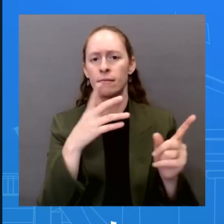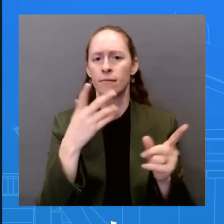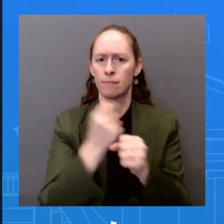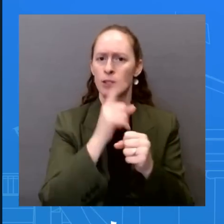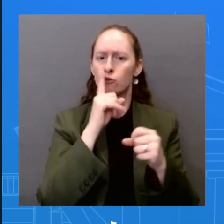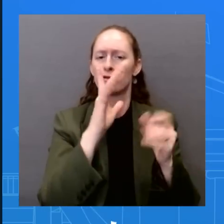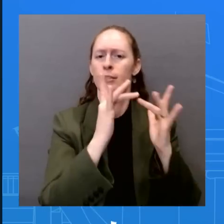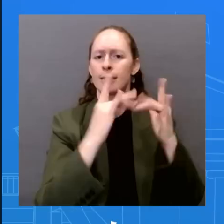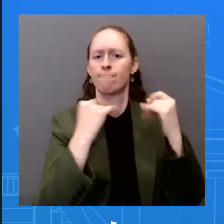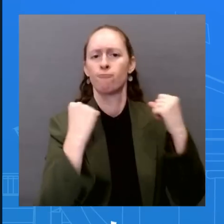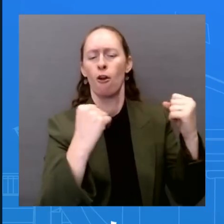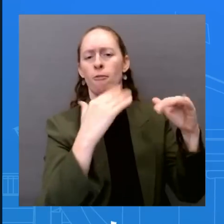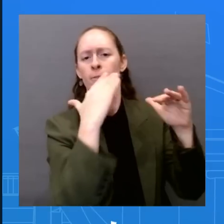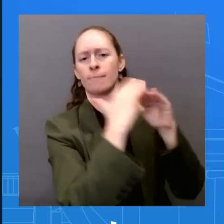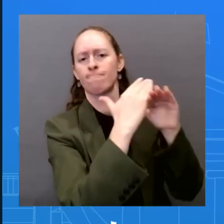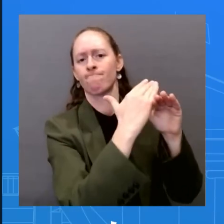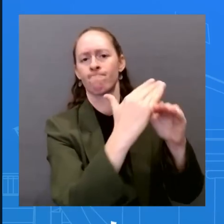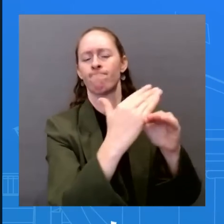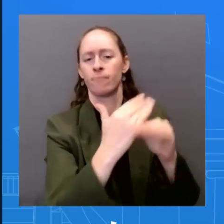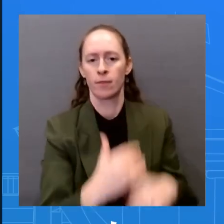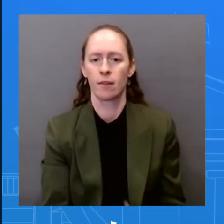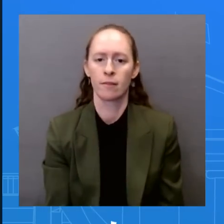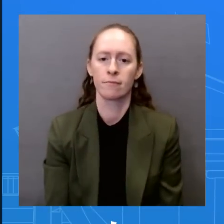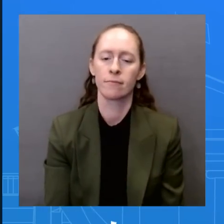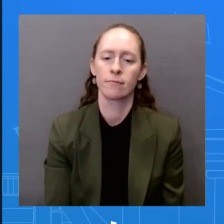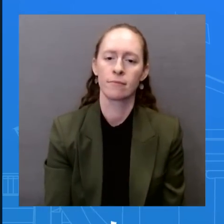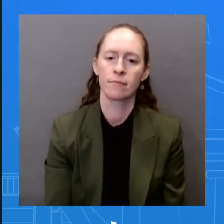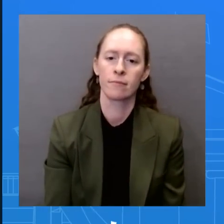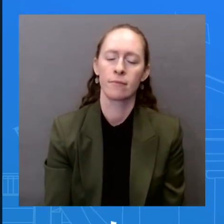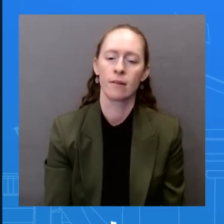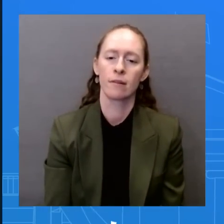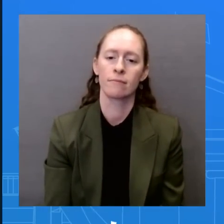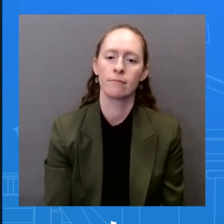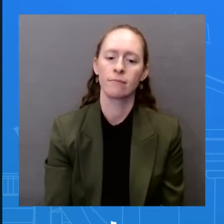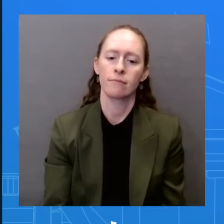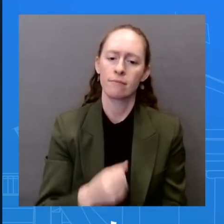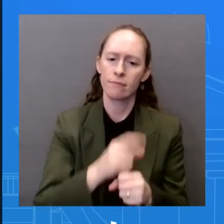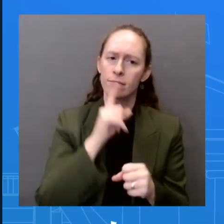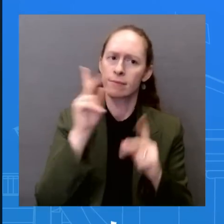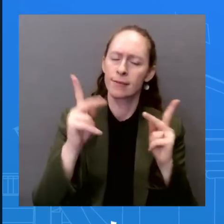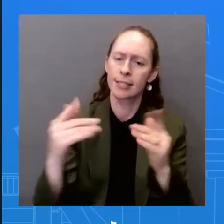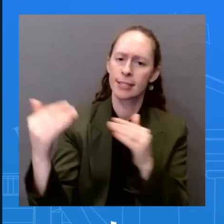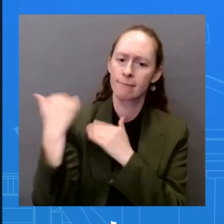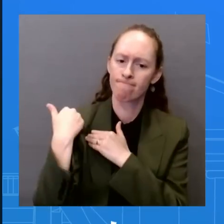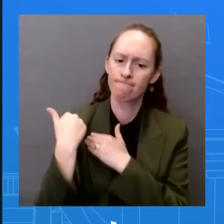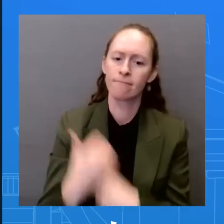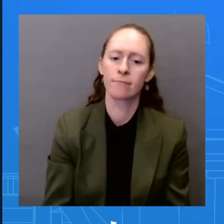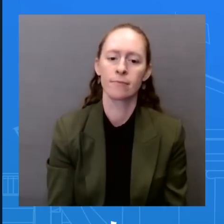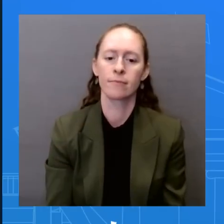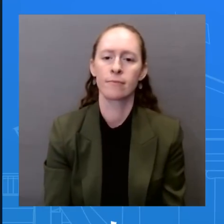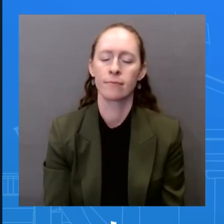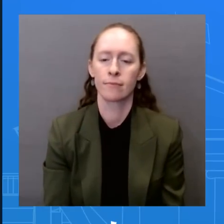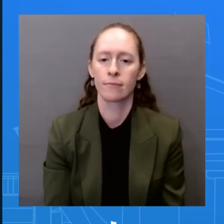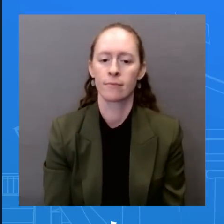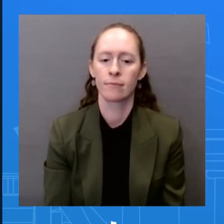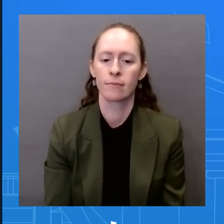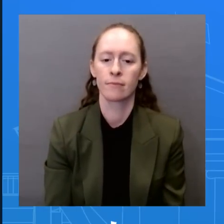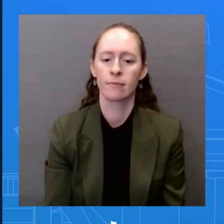That is what we're going to do and be a helpful ally in that way. Go ahead, Steve. And then I'll come to you. The Press: Thanks.